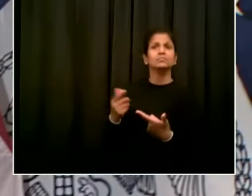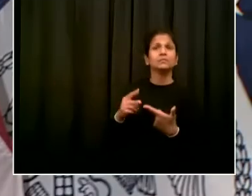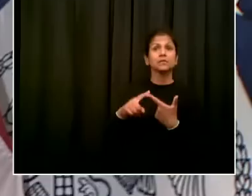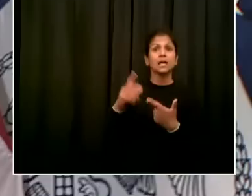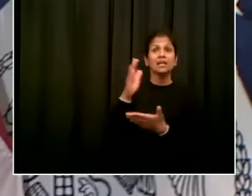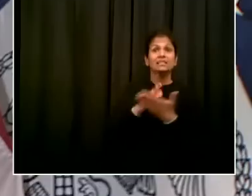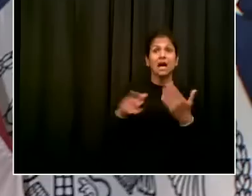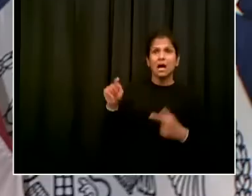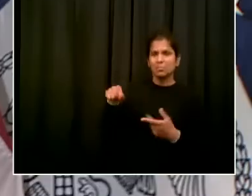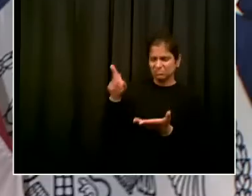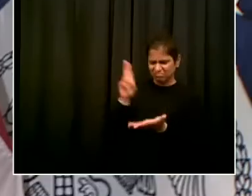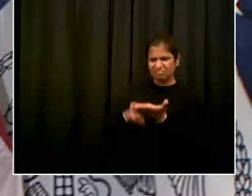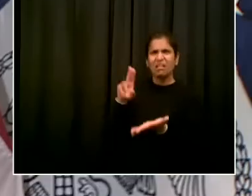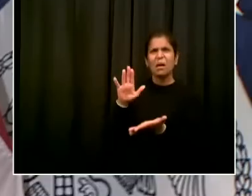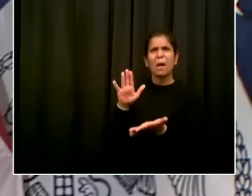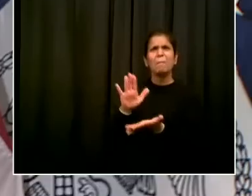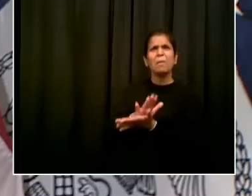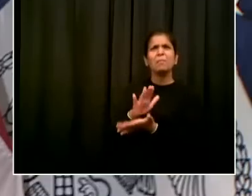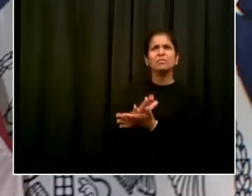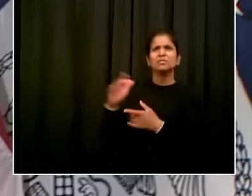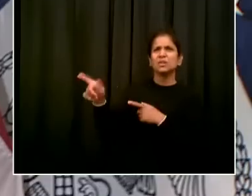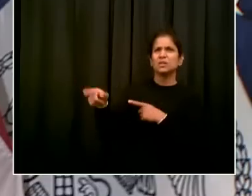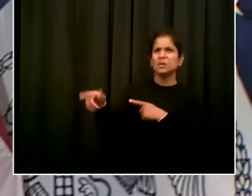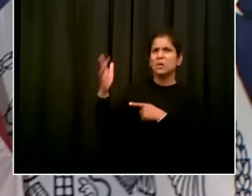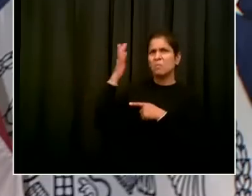OFFEFESNESES THAT GOVOVRENOR CUOMO DID NOT SIGN AN